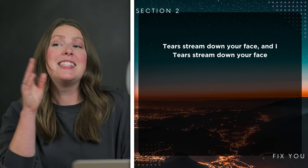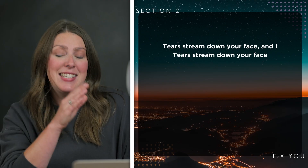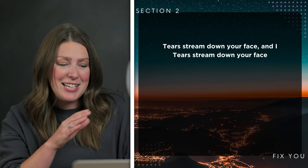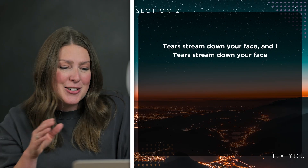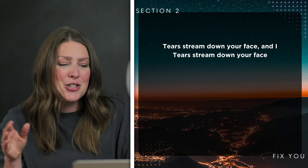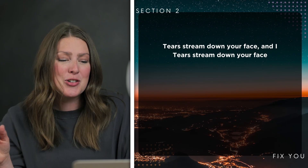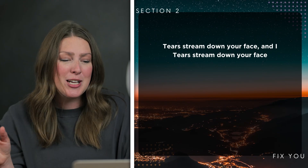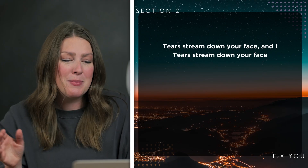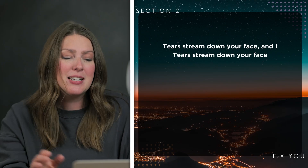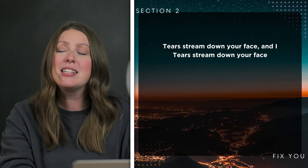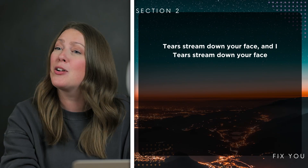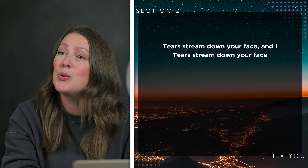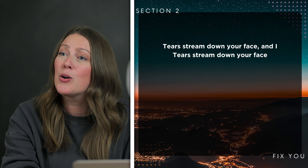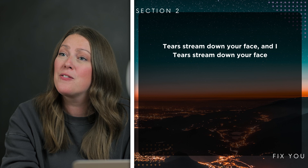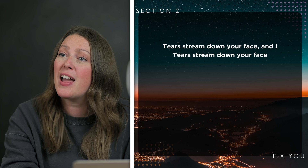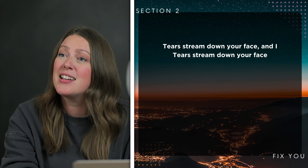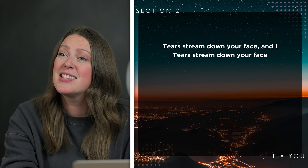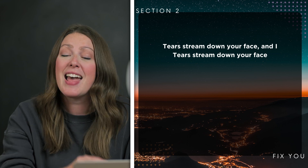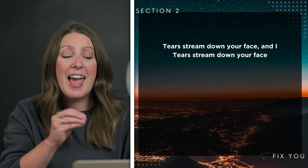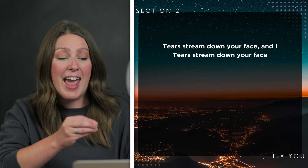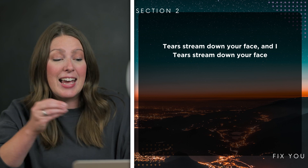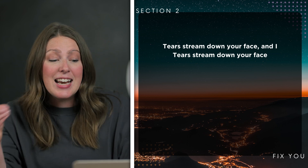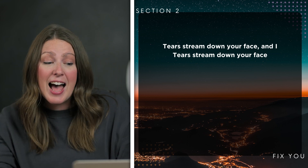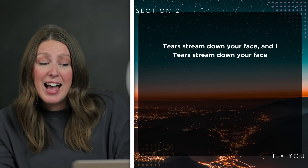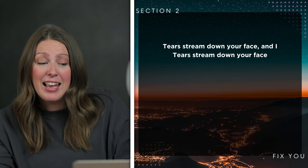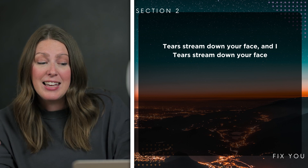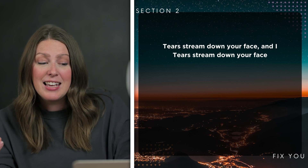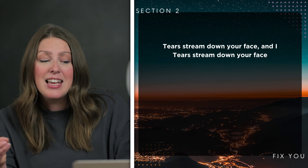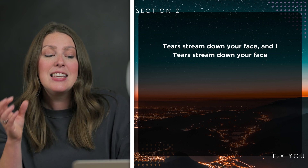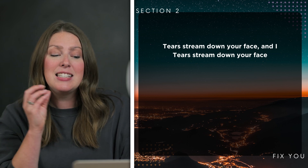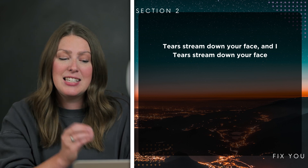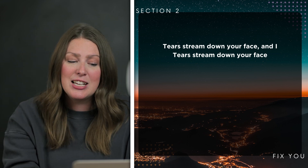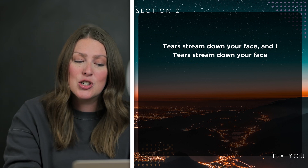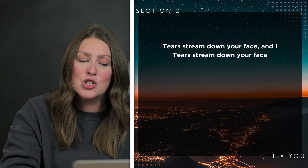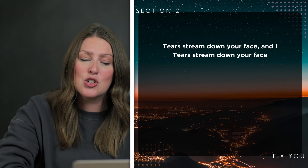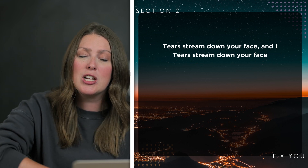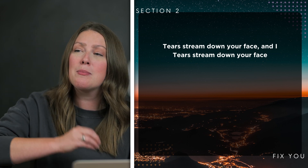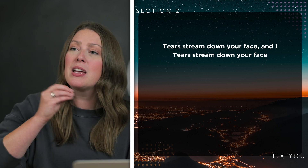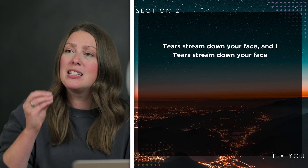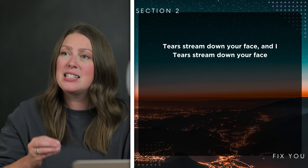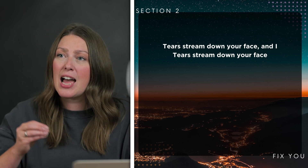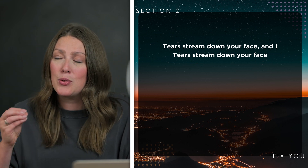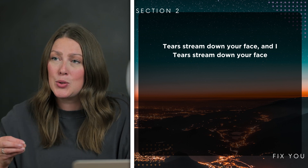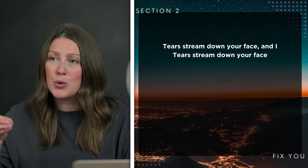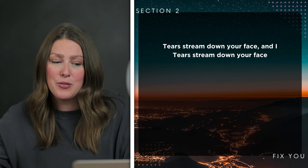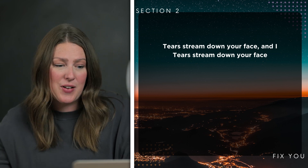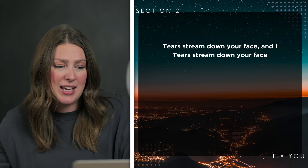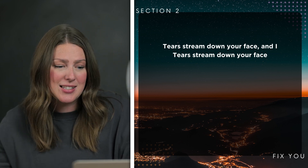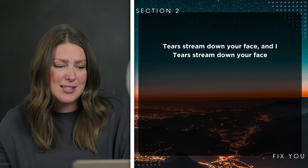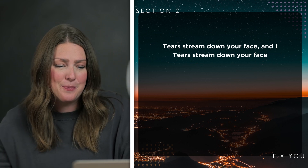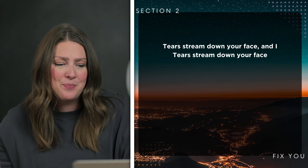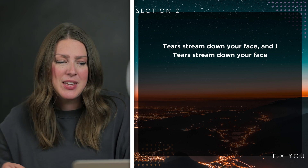tears streaming down your face and I tears stream down your face.